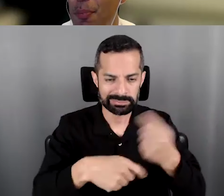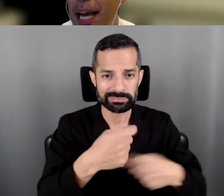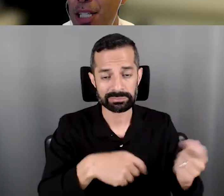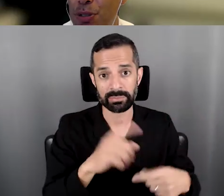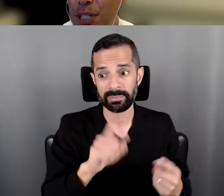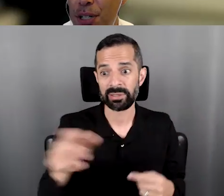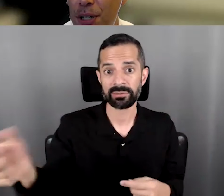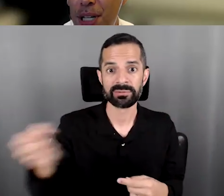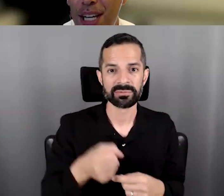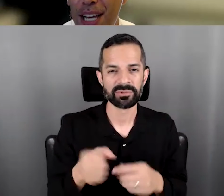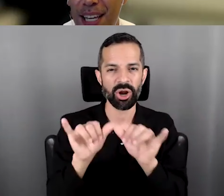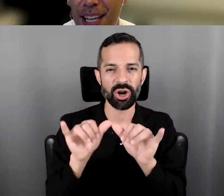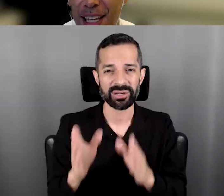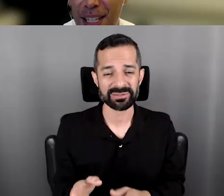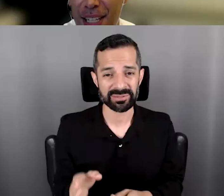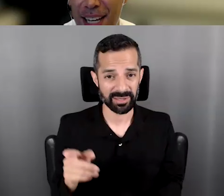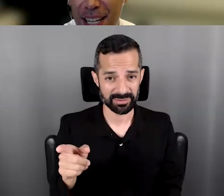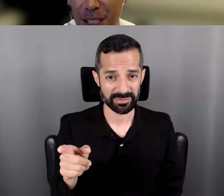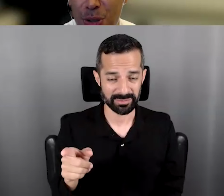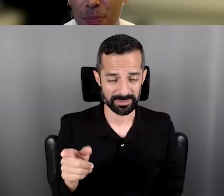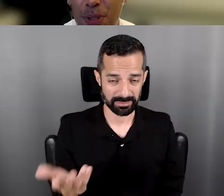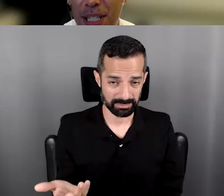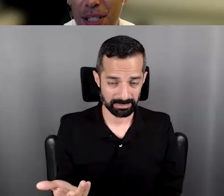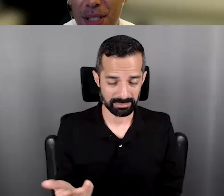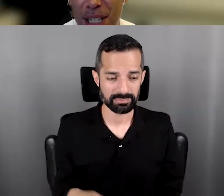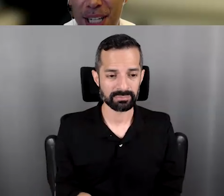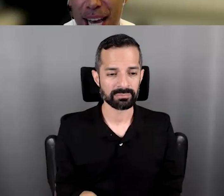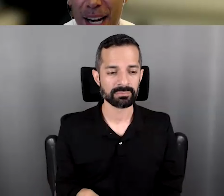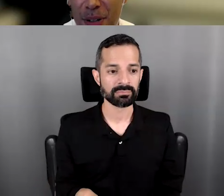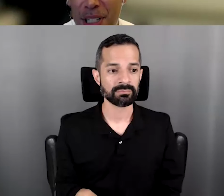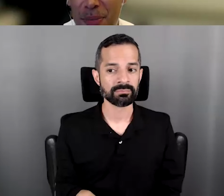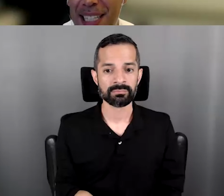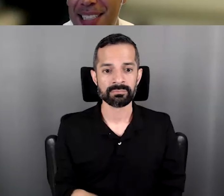It might trigger a triple letter acronym